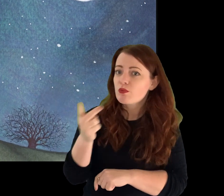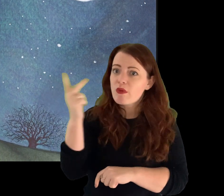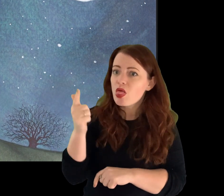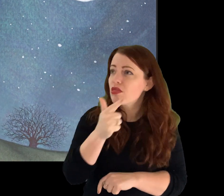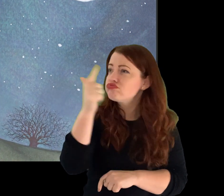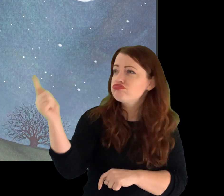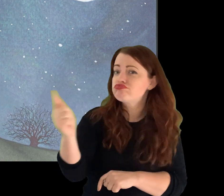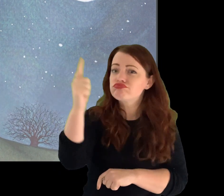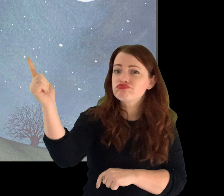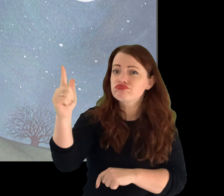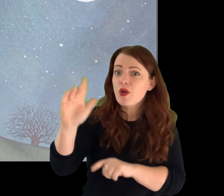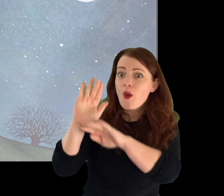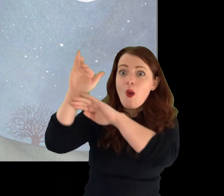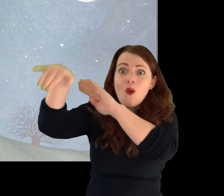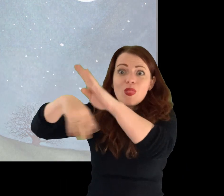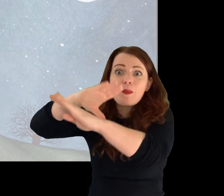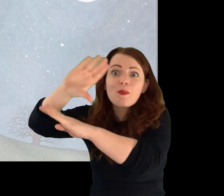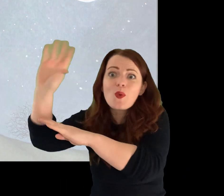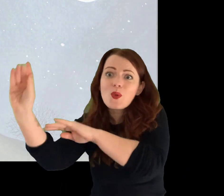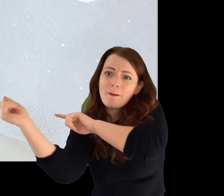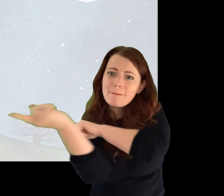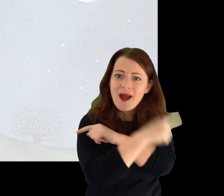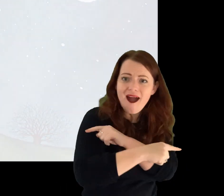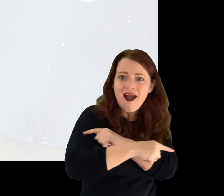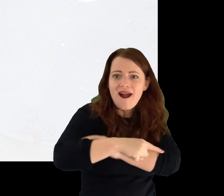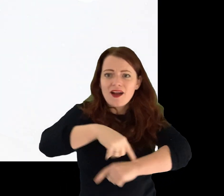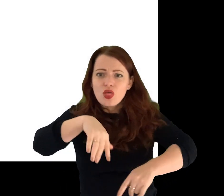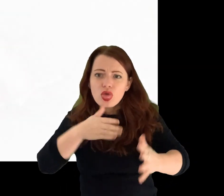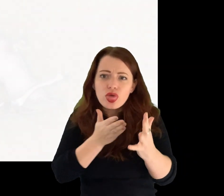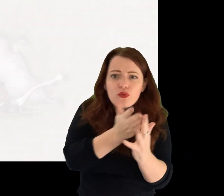Over the moon and flashing back down at the speed of sound over the whispering forest